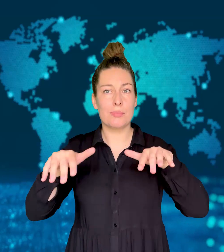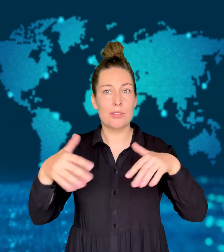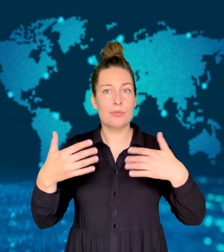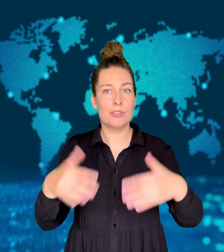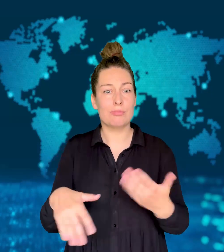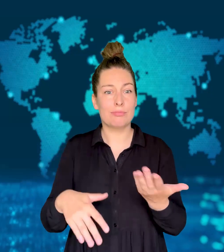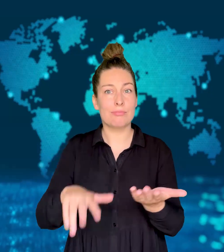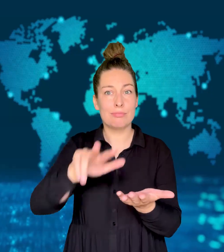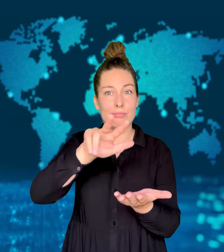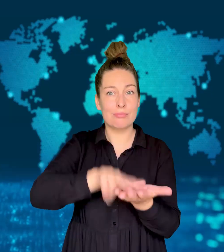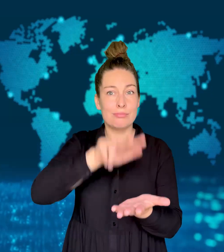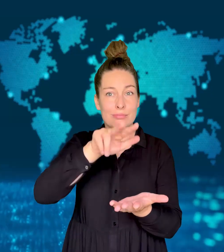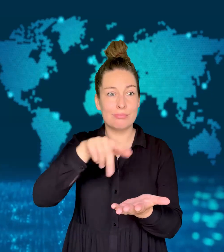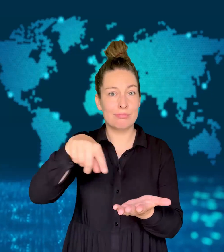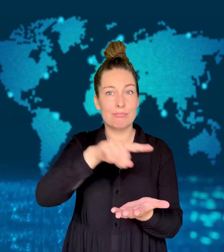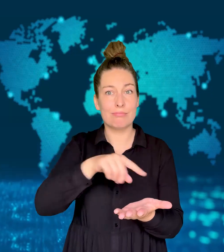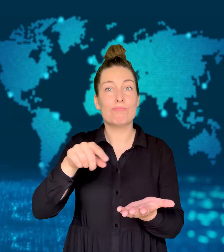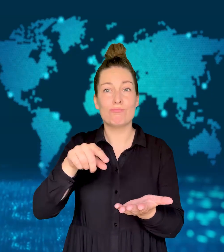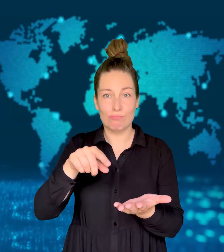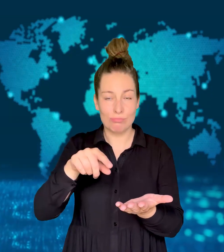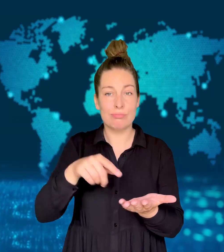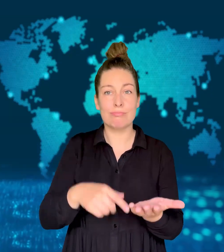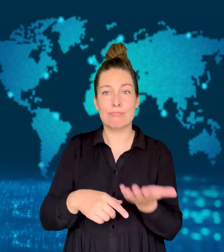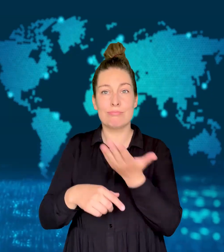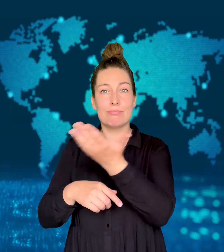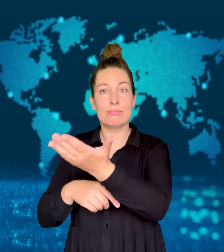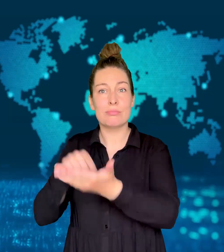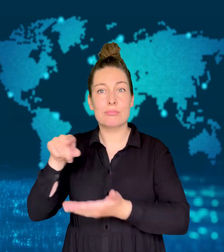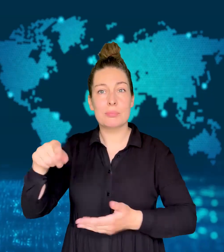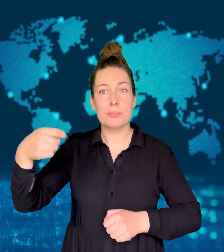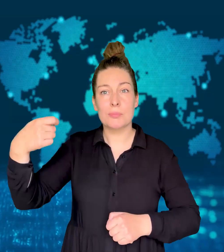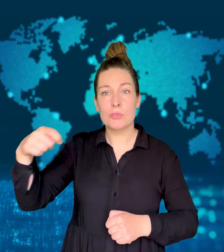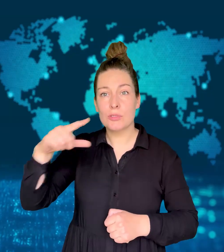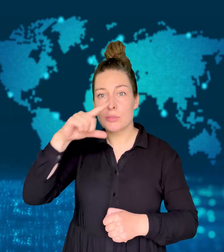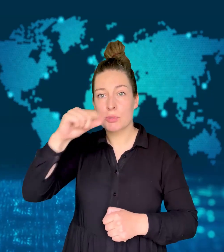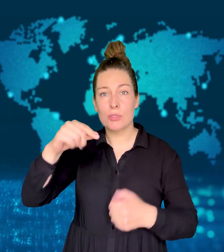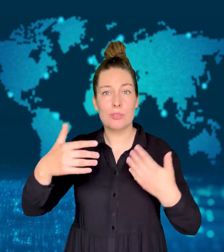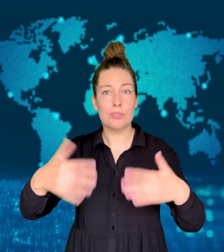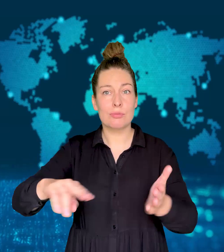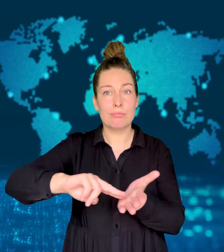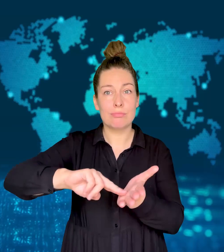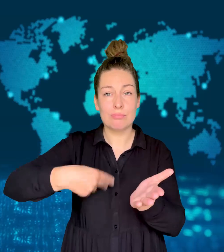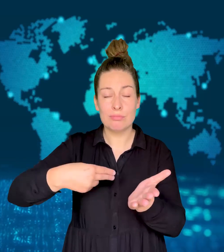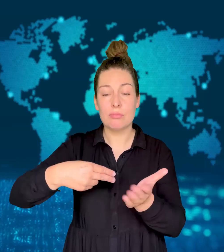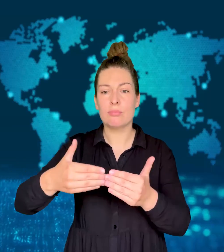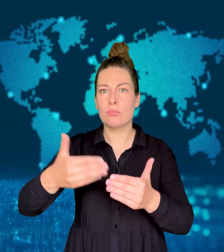this month, and Putin has signed it as well.